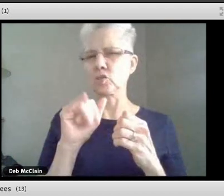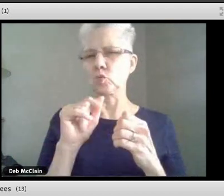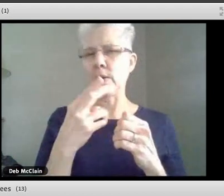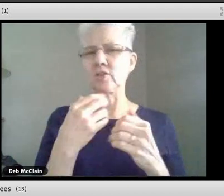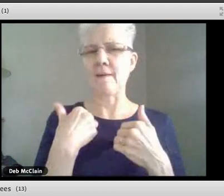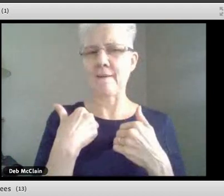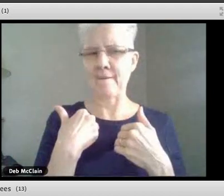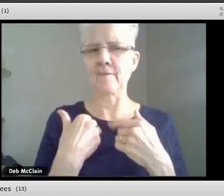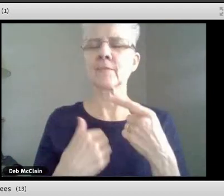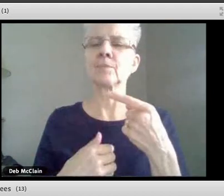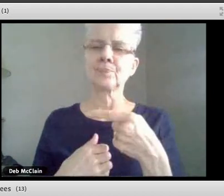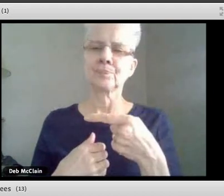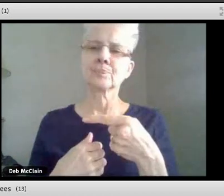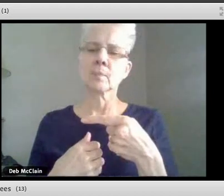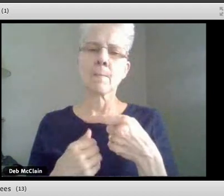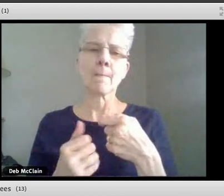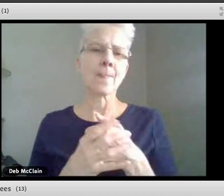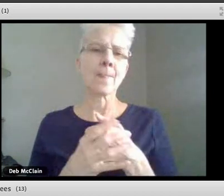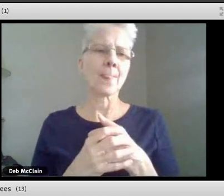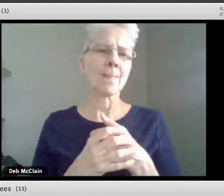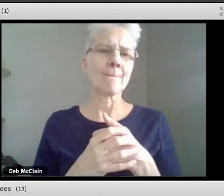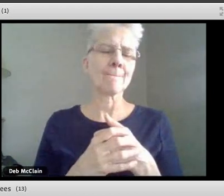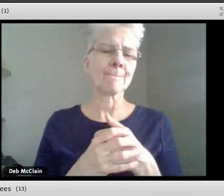Again, there's a tool called Cynthia Says.